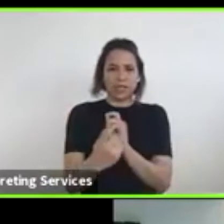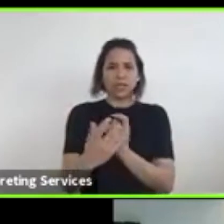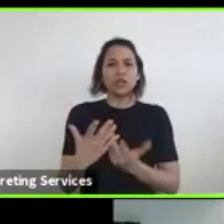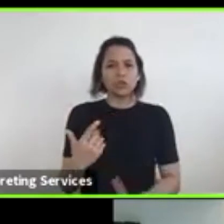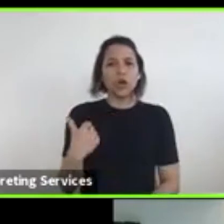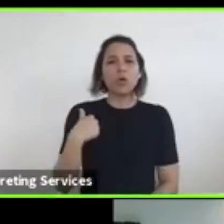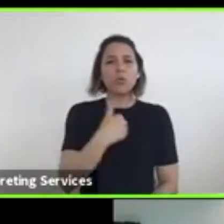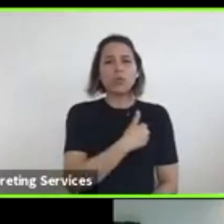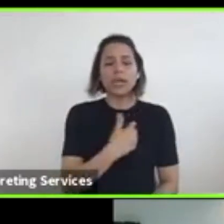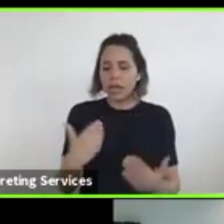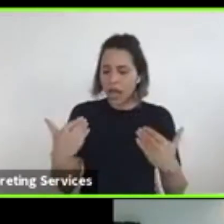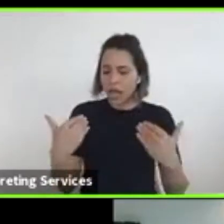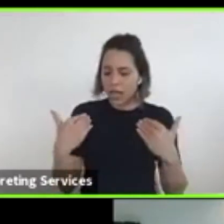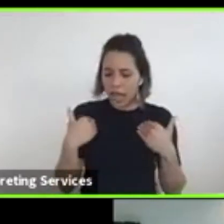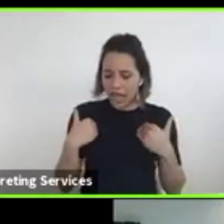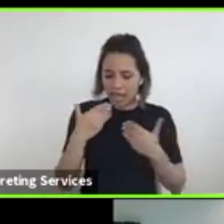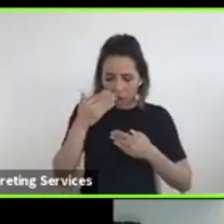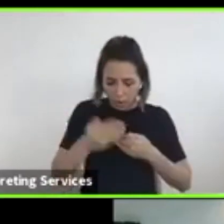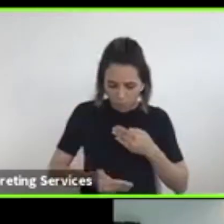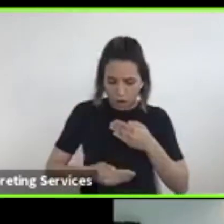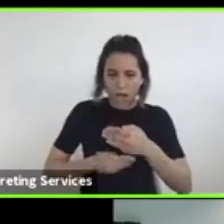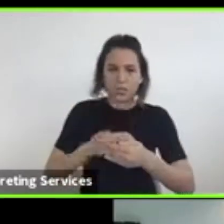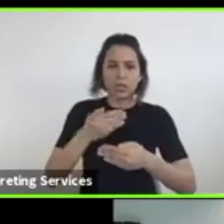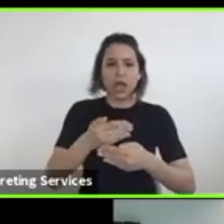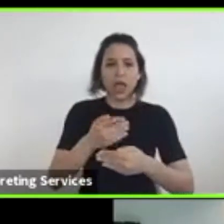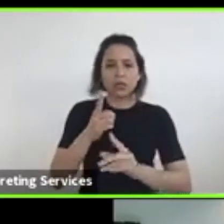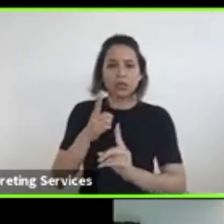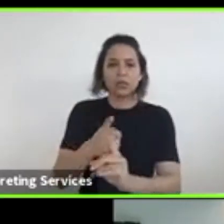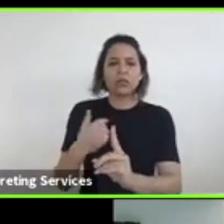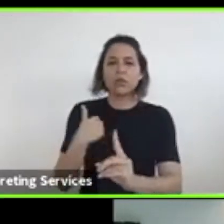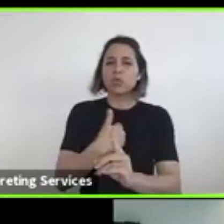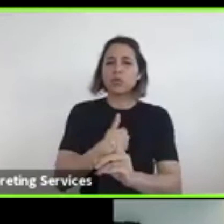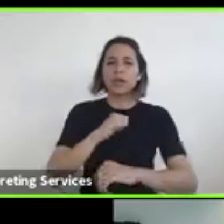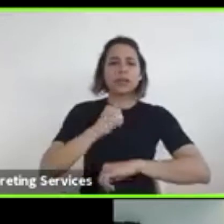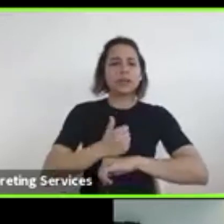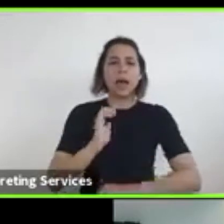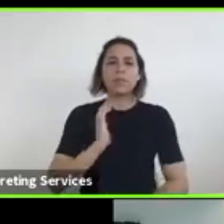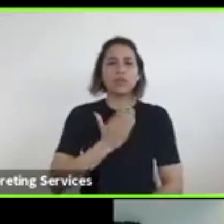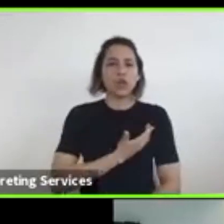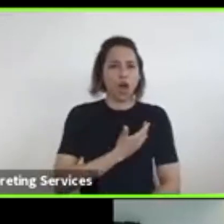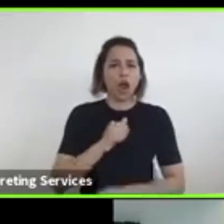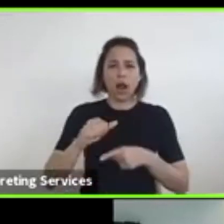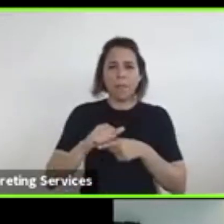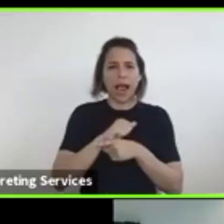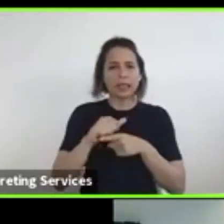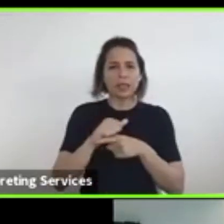A PROCESS WHEREIN WE ESTABLISH OUR PRACTICES AS WRITTEN DOCUMENTS, AND THAT'S,